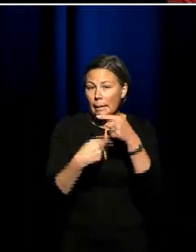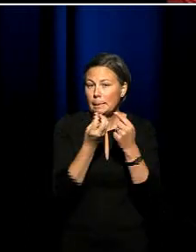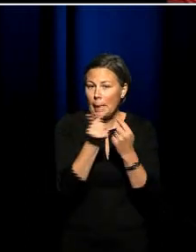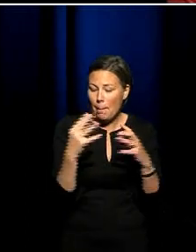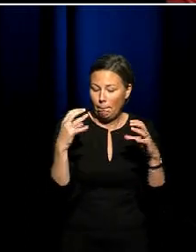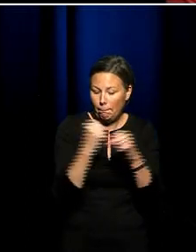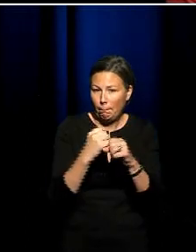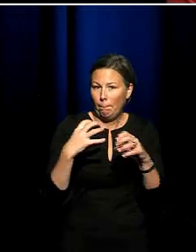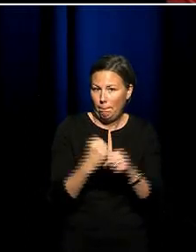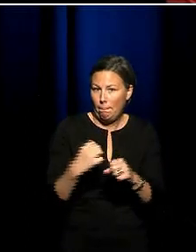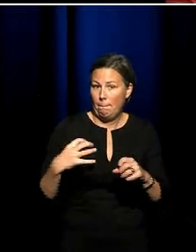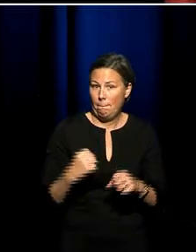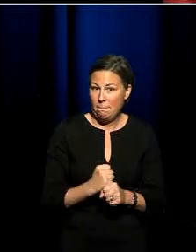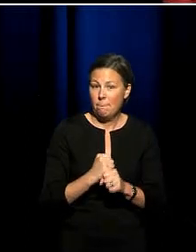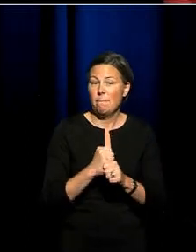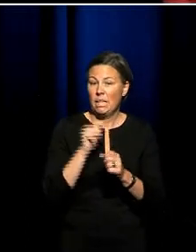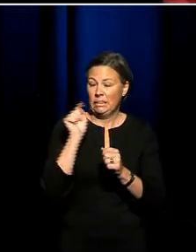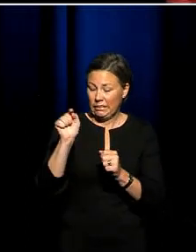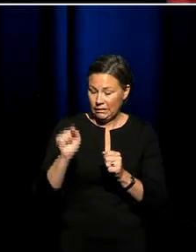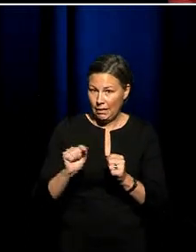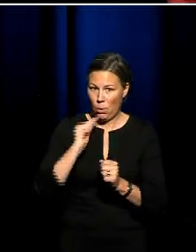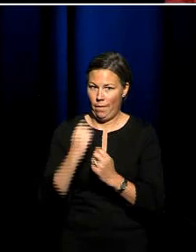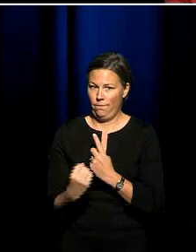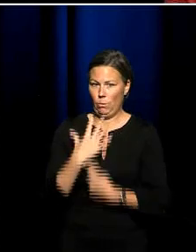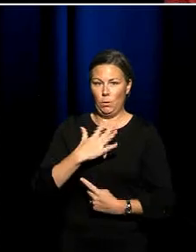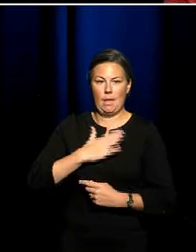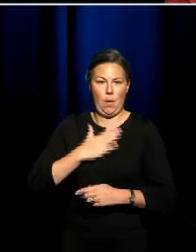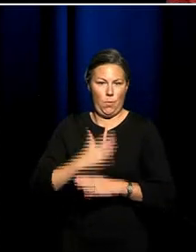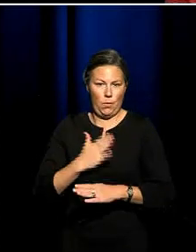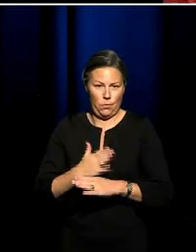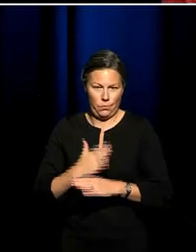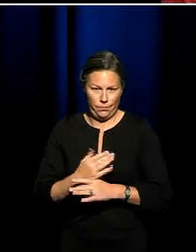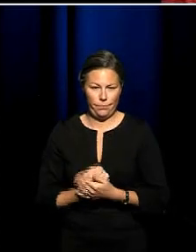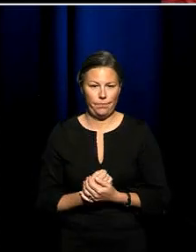inform and guide the work of the Royal Commission. Article 1 states that the